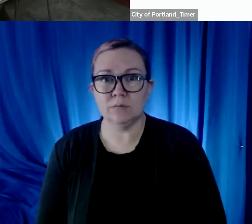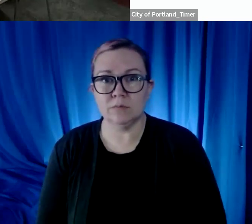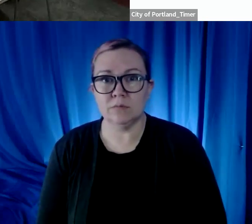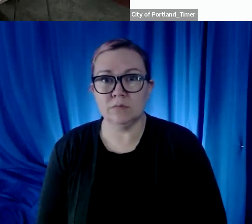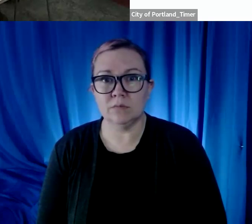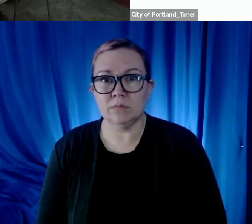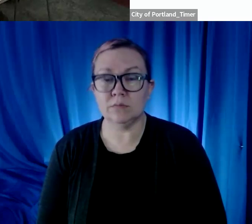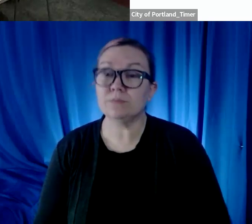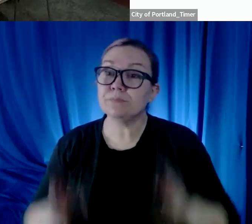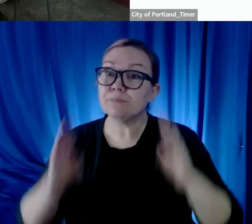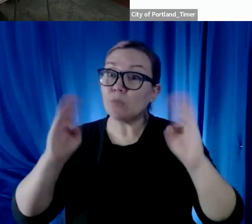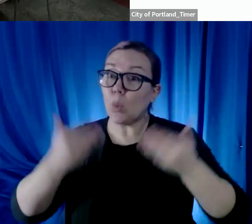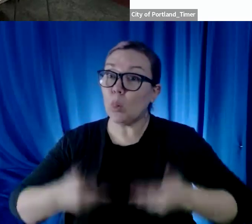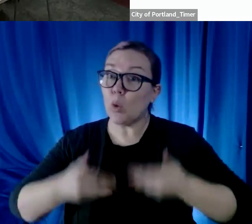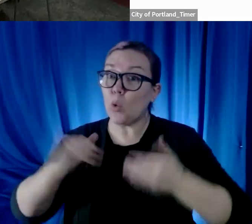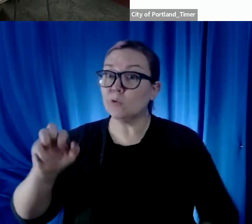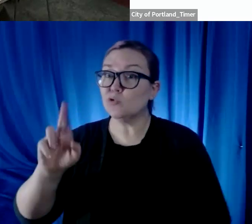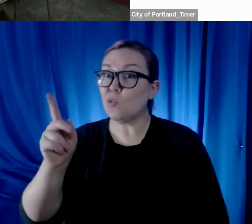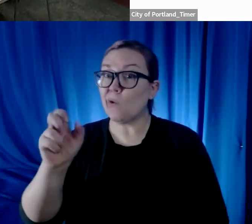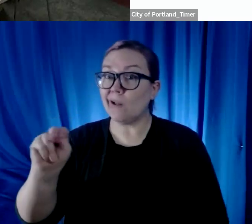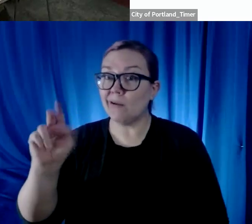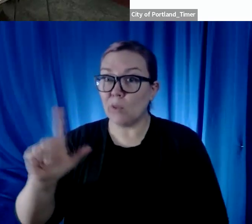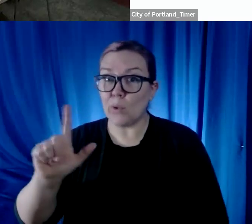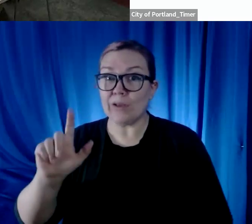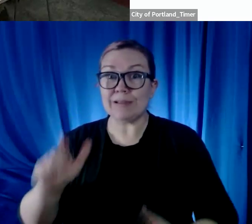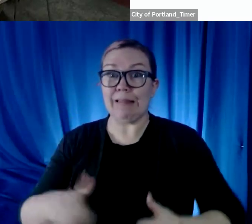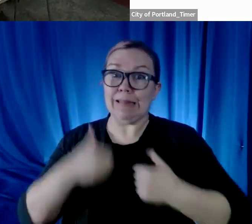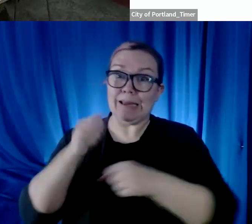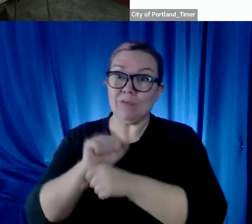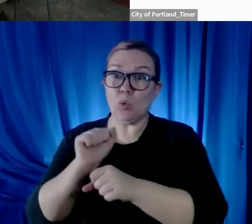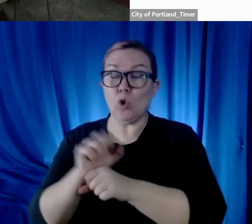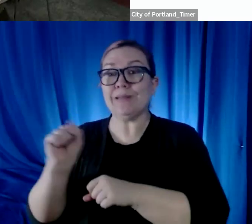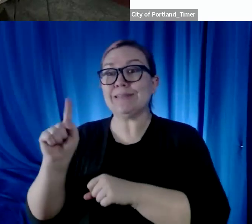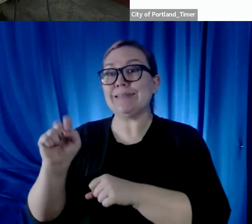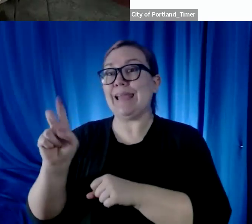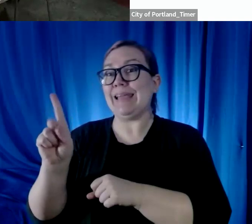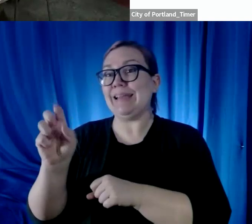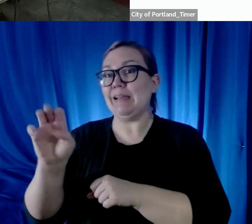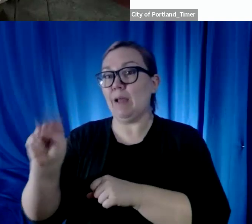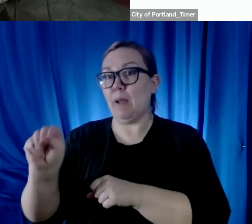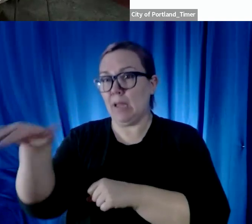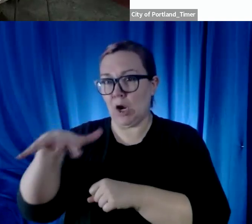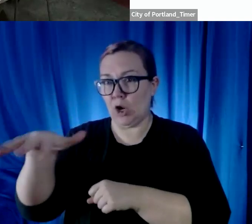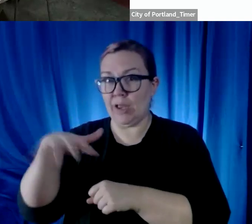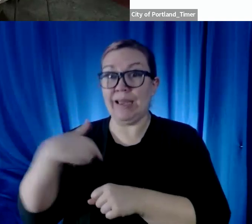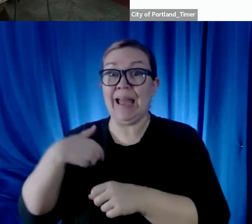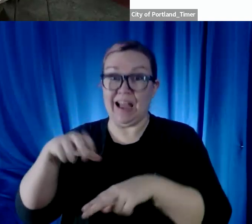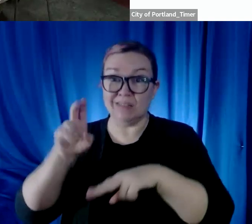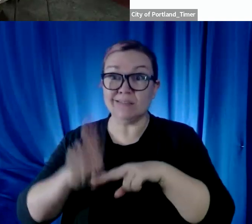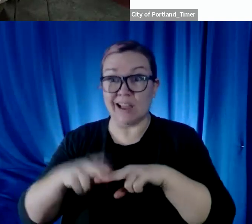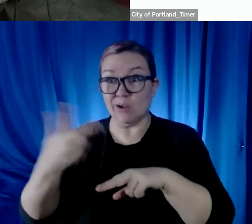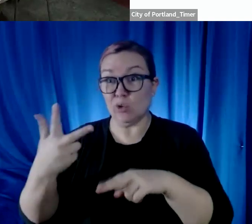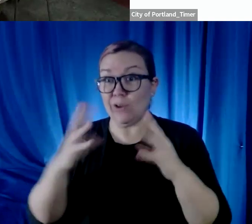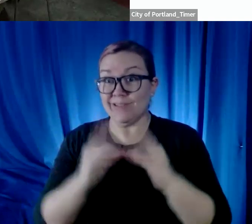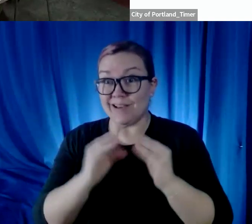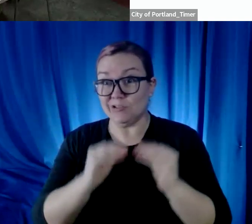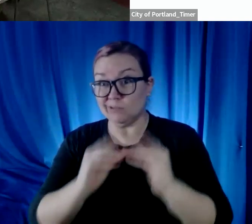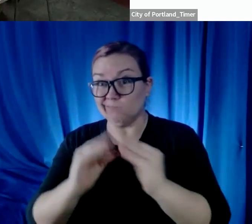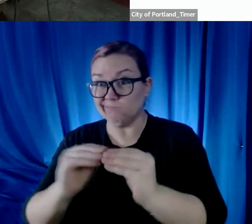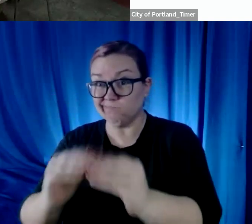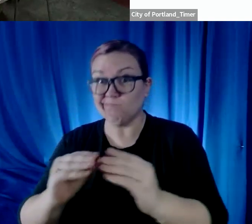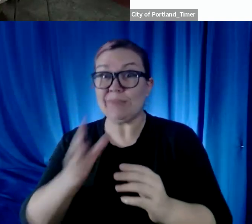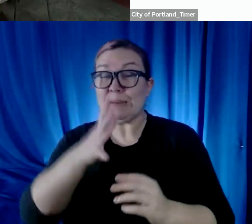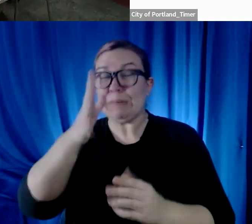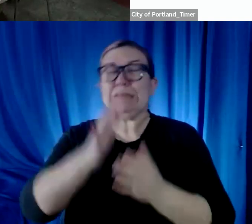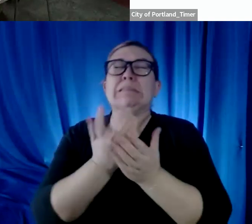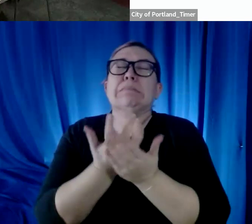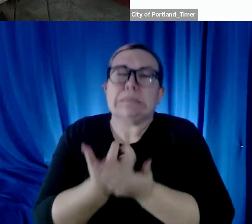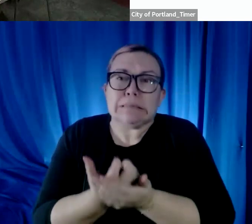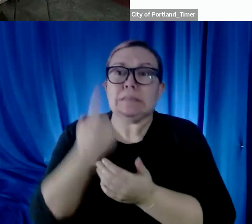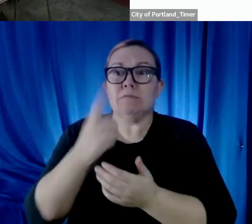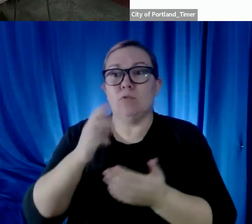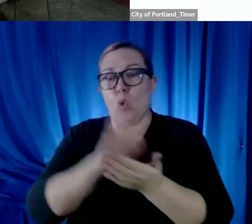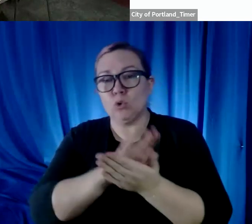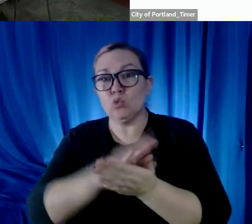Hello, City Council. My name is Jordan Lewis and I live and work in the stadium hood. I'm here because I've sat for three of these sessions. This is my third, and watched parents plead for their kids school and summer programs not to be cut.